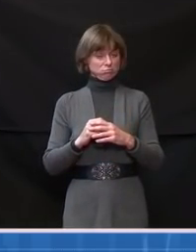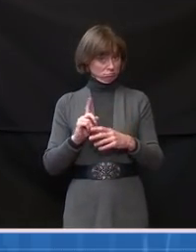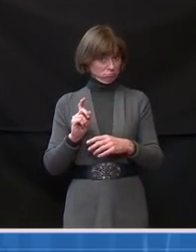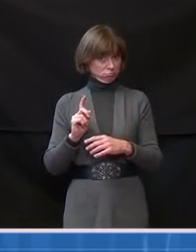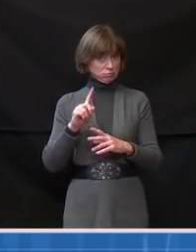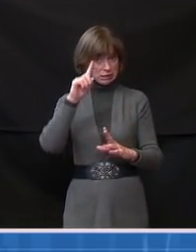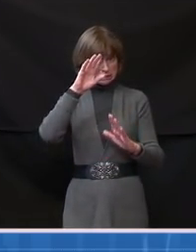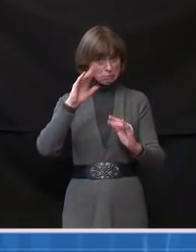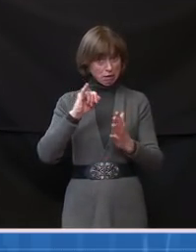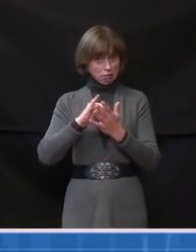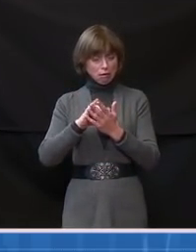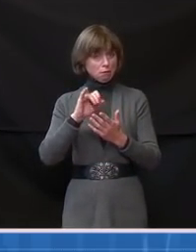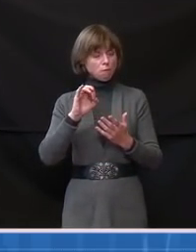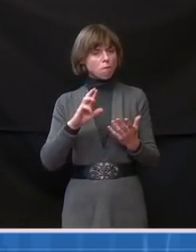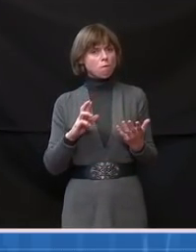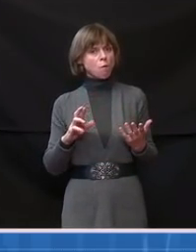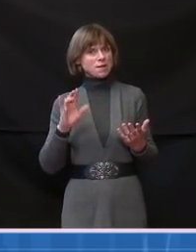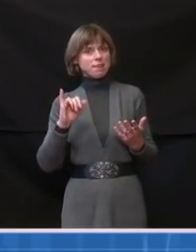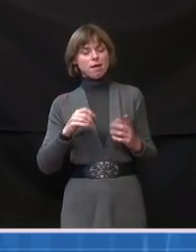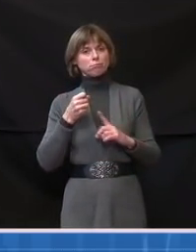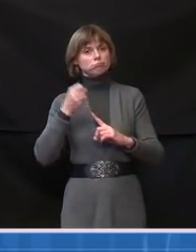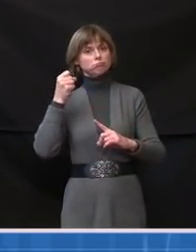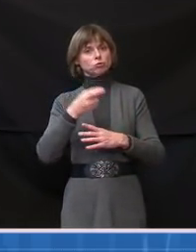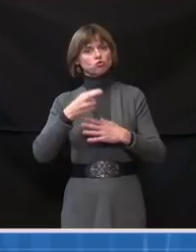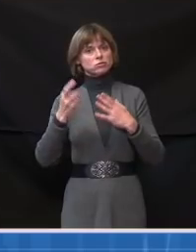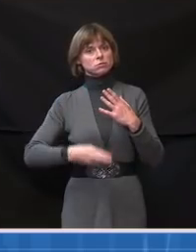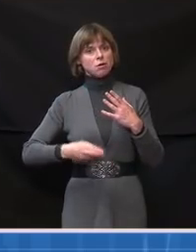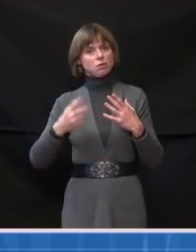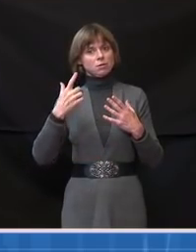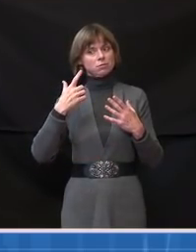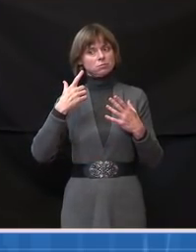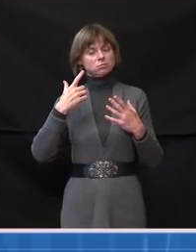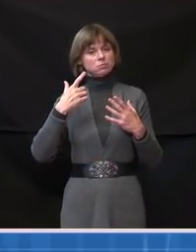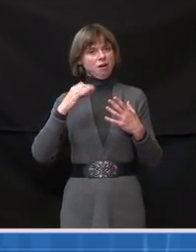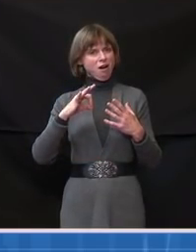Was that just as a result of expected supply increasing?